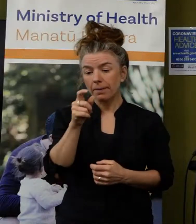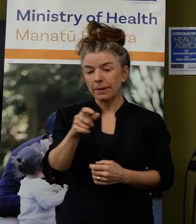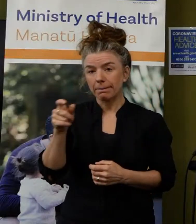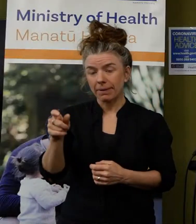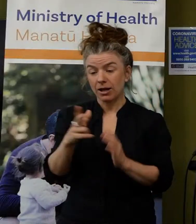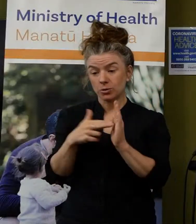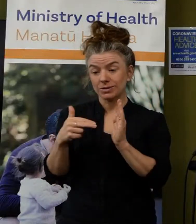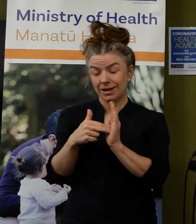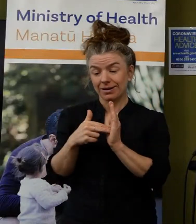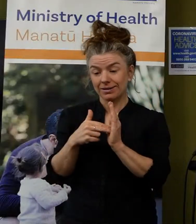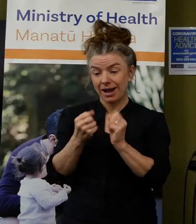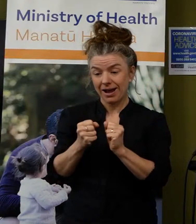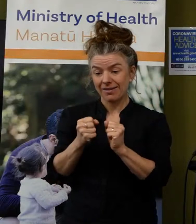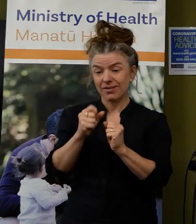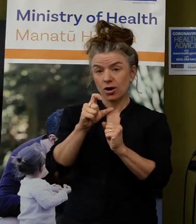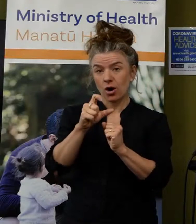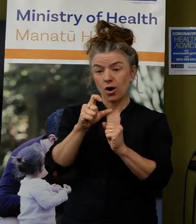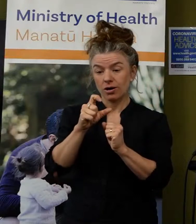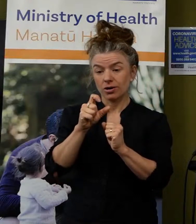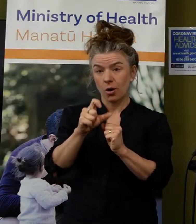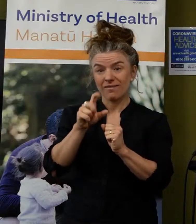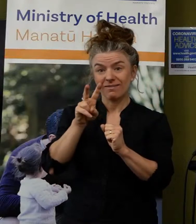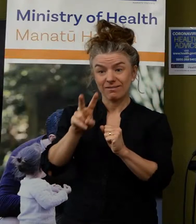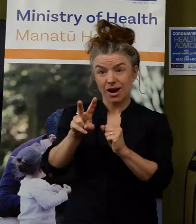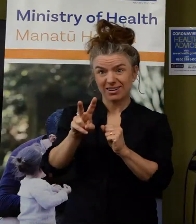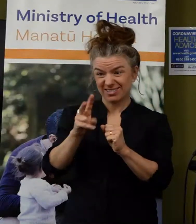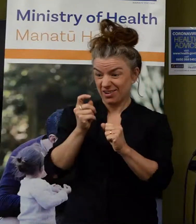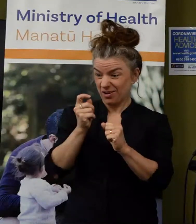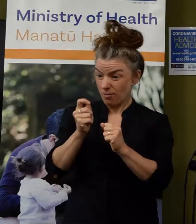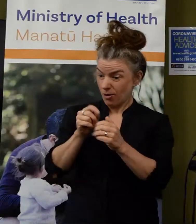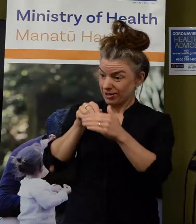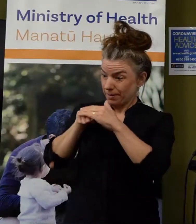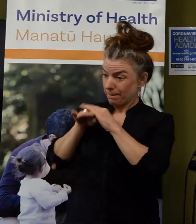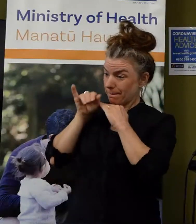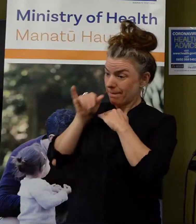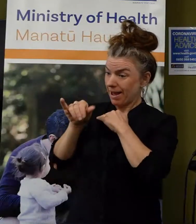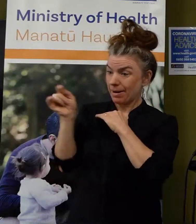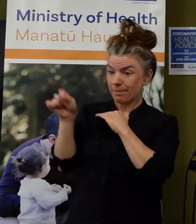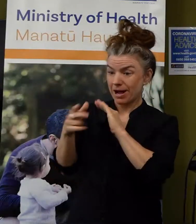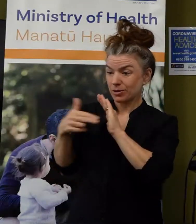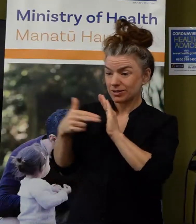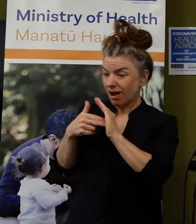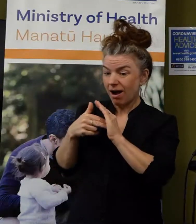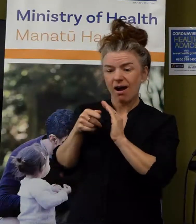tests, as they were preparing to leave Japan to come back to New Zealand, are also in hospital.